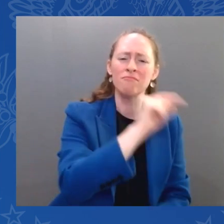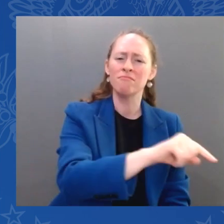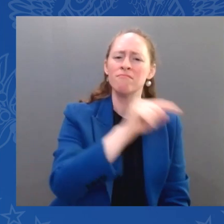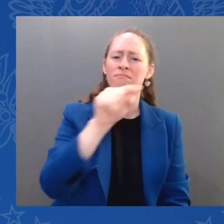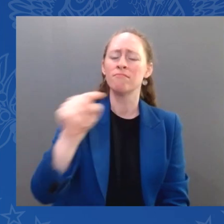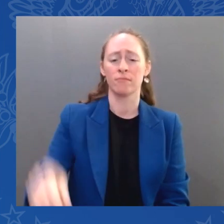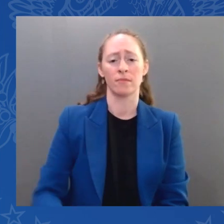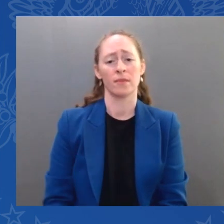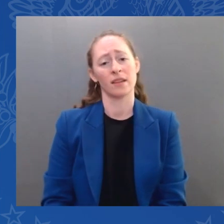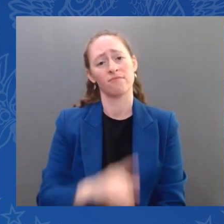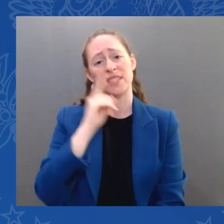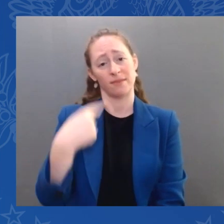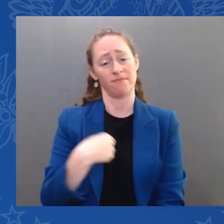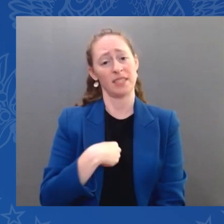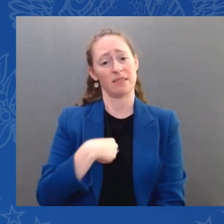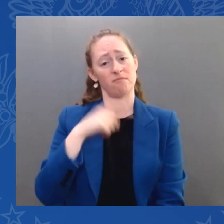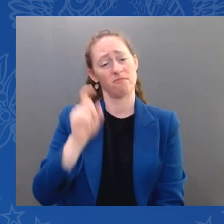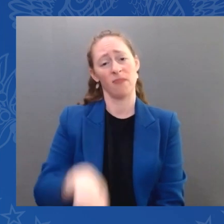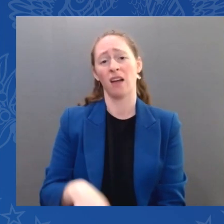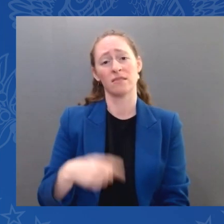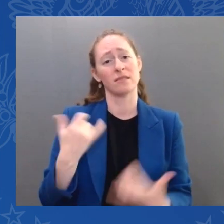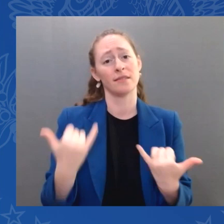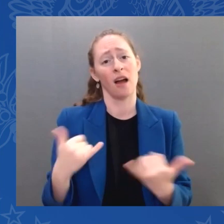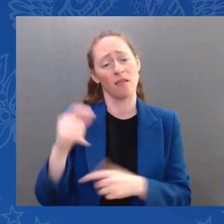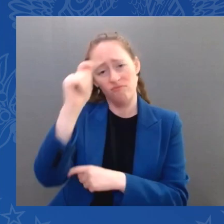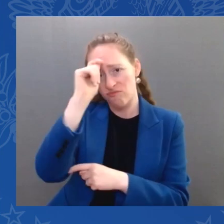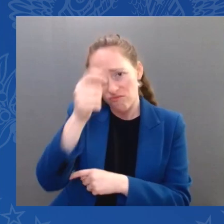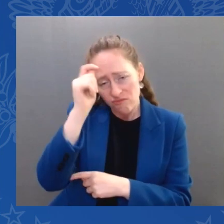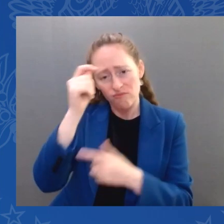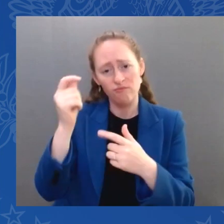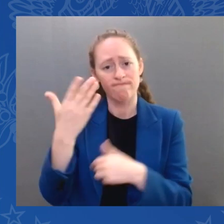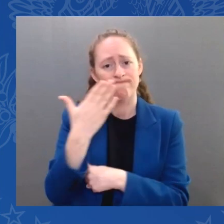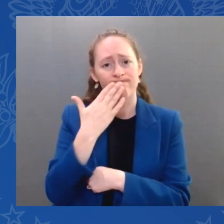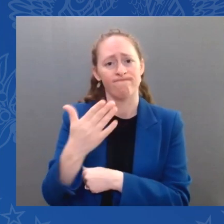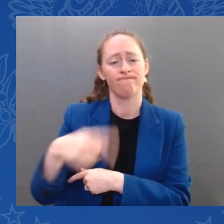for always standing with the community of reality and allowing our voices to be heard.